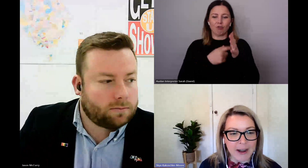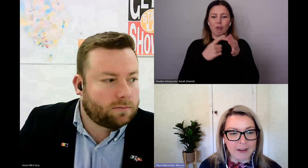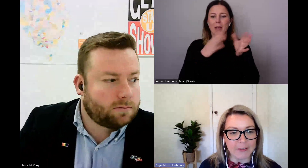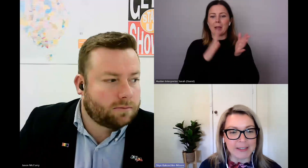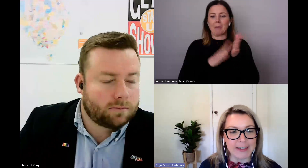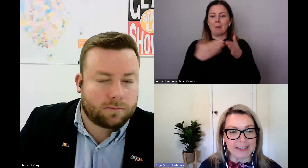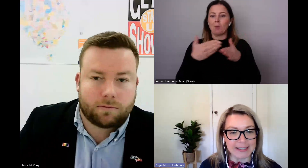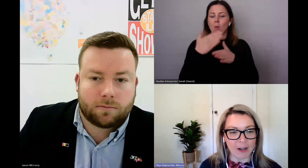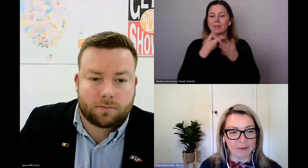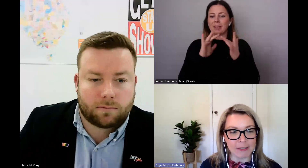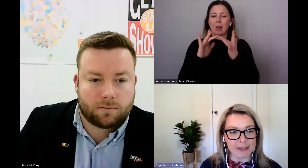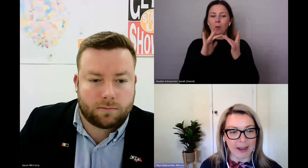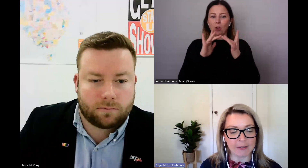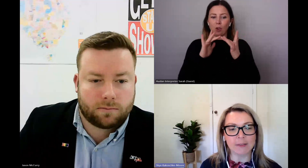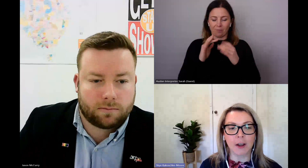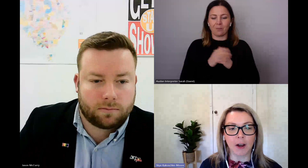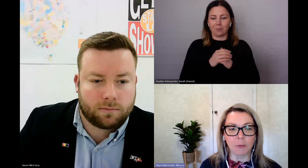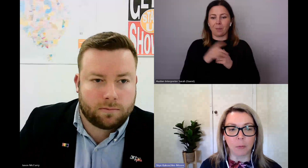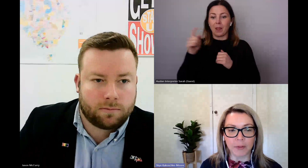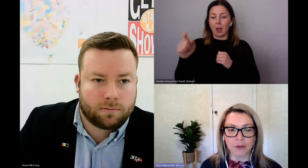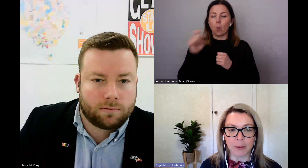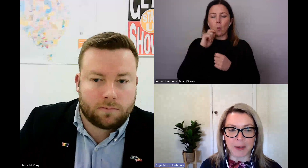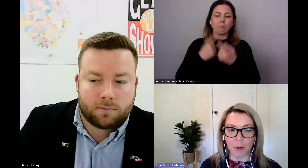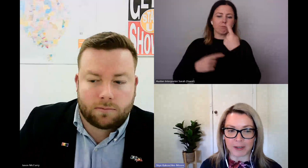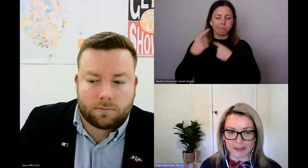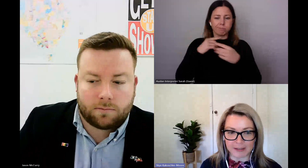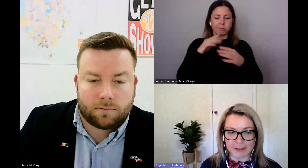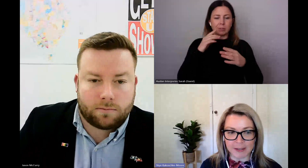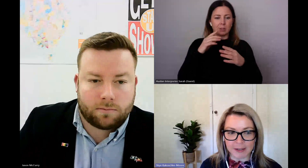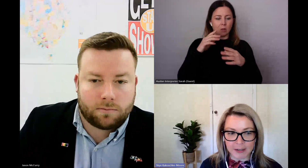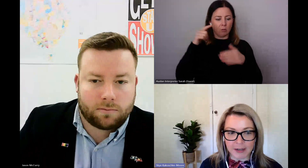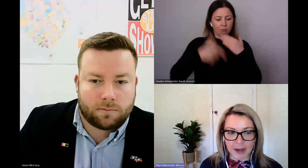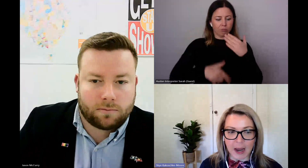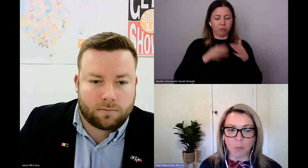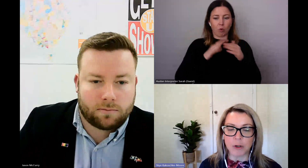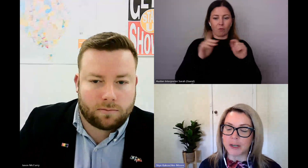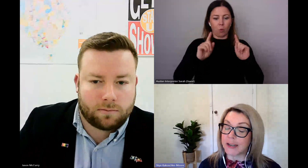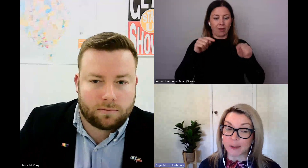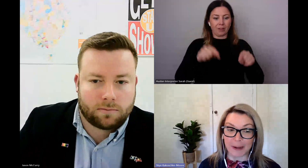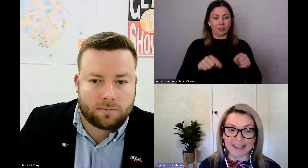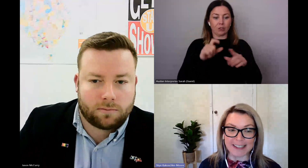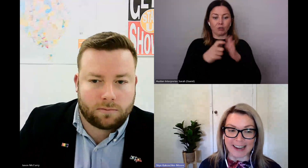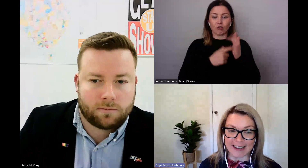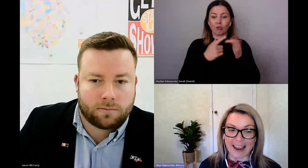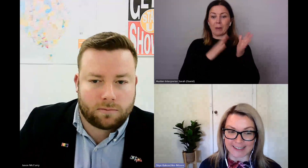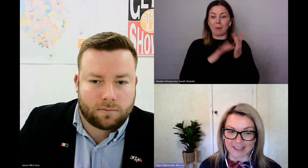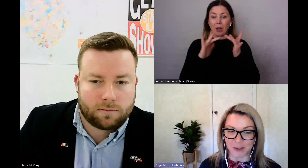now give us a detailed rundown of what the DREAM Network is and what you can expect to get access